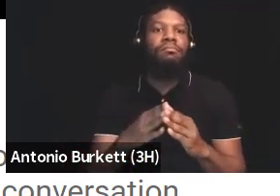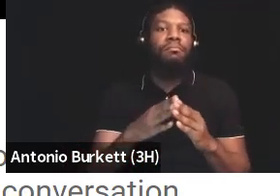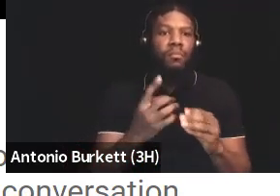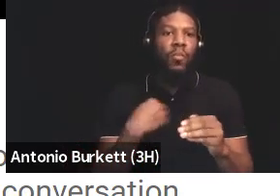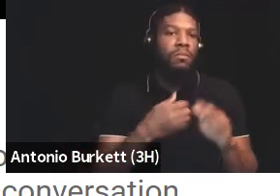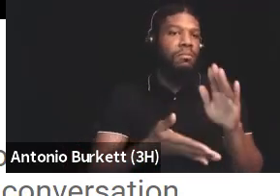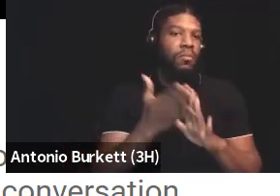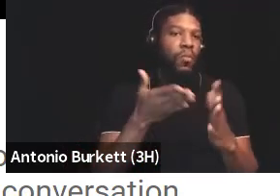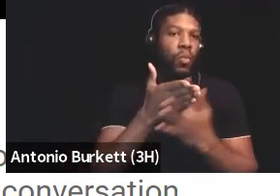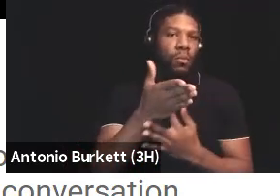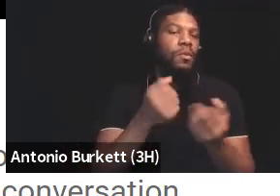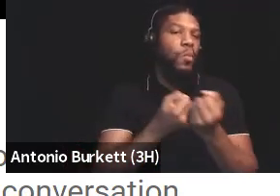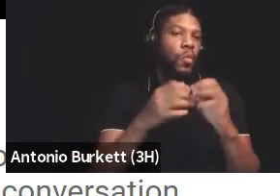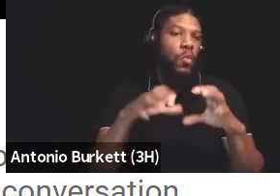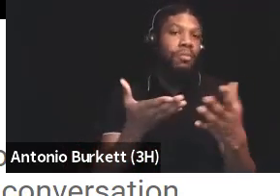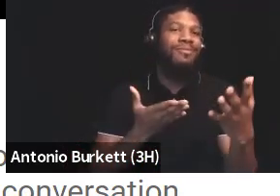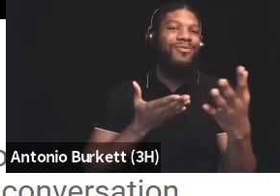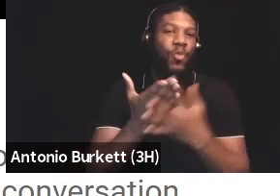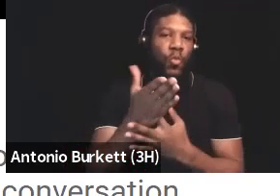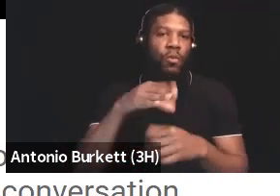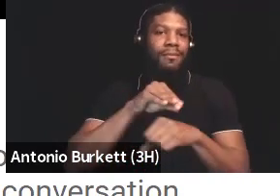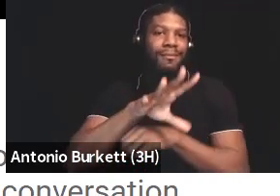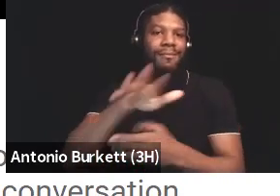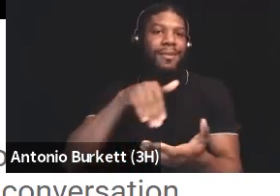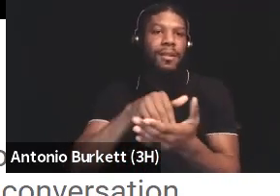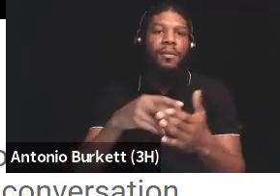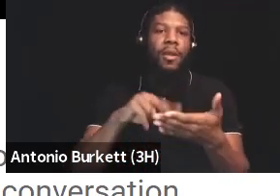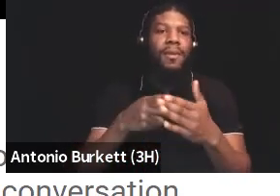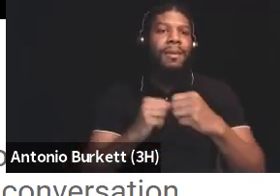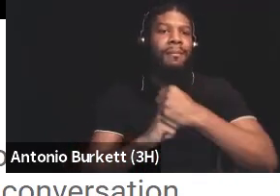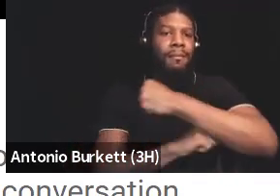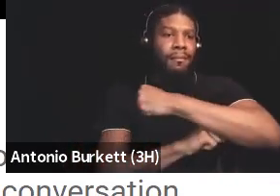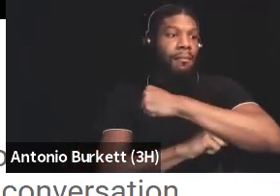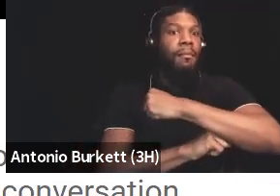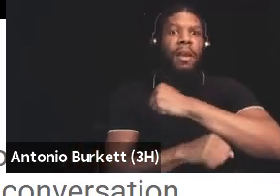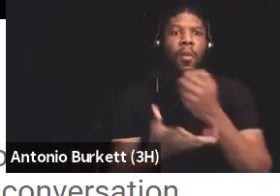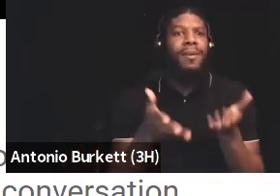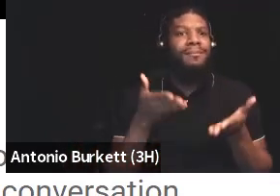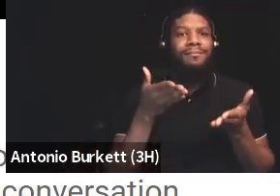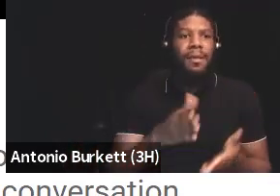so we also have that support built in from the center where Lynn was housed, and we ran those